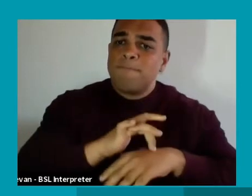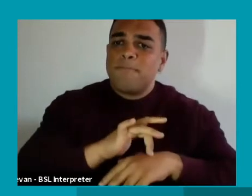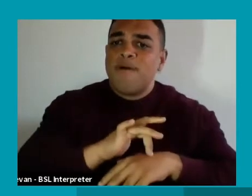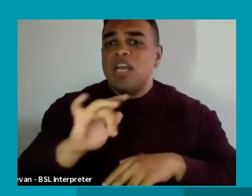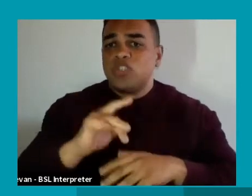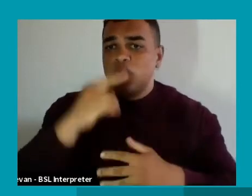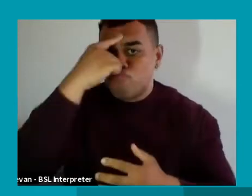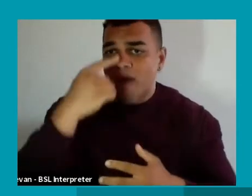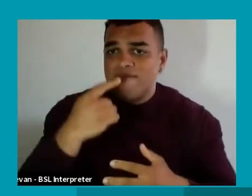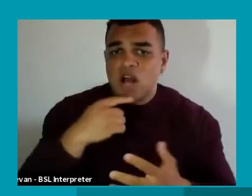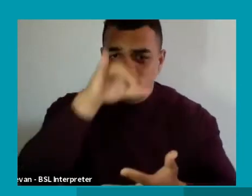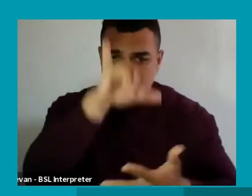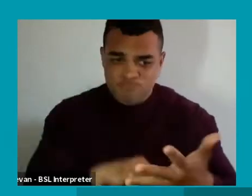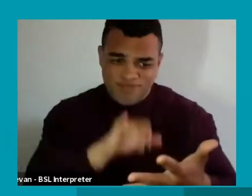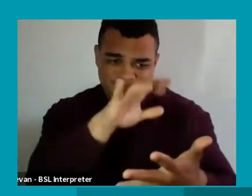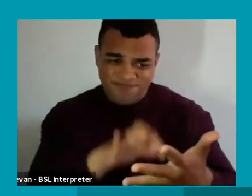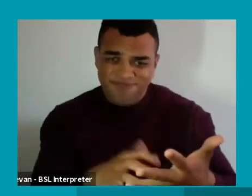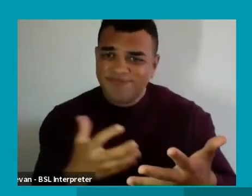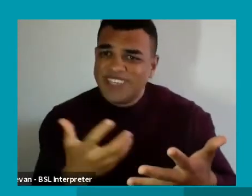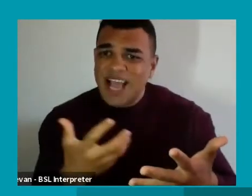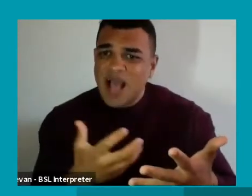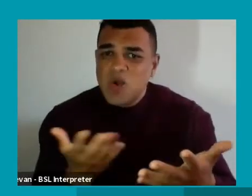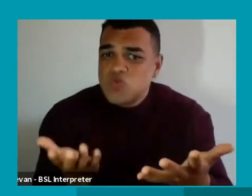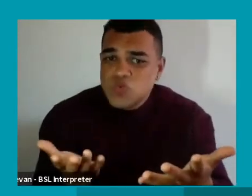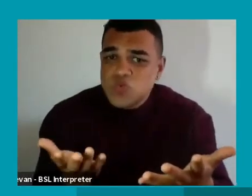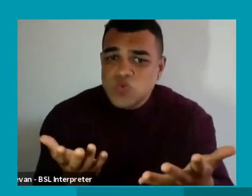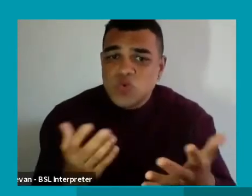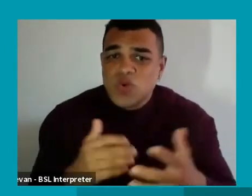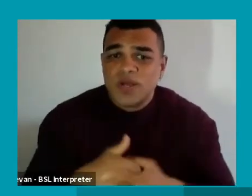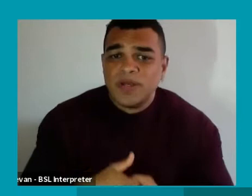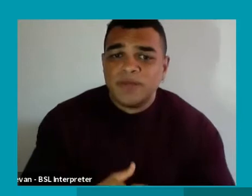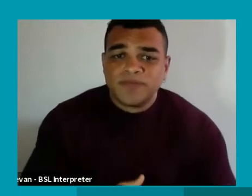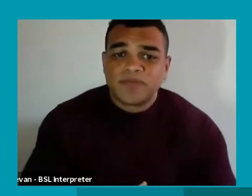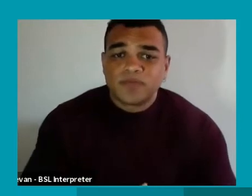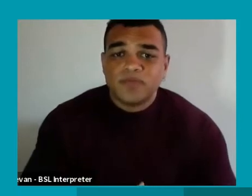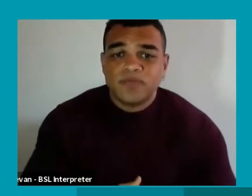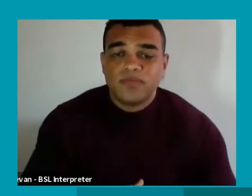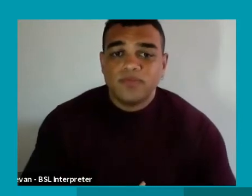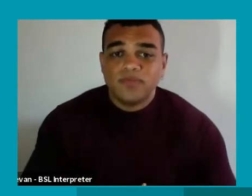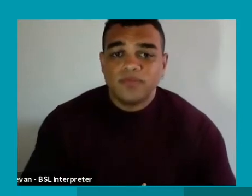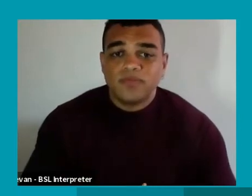and I don't know how to address it. Or perhaps it could be I have a CV and submitted to jobs,